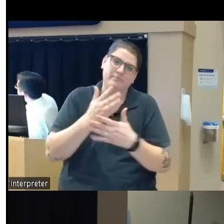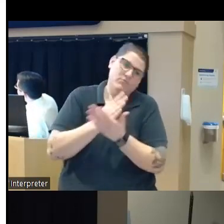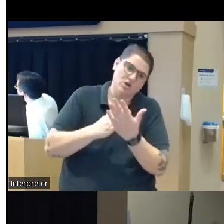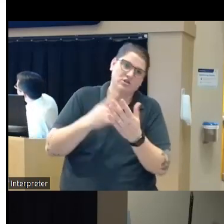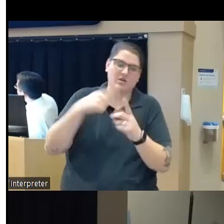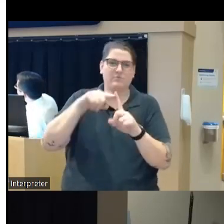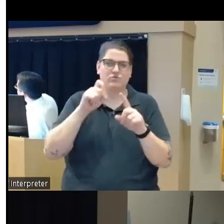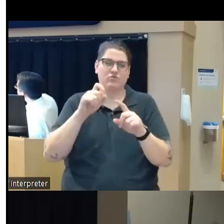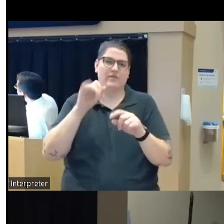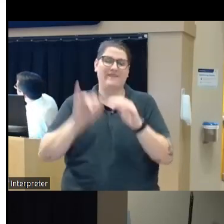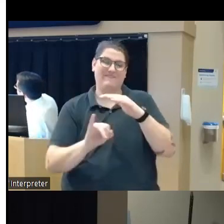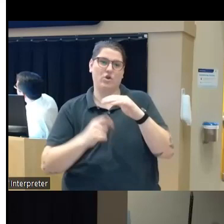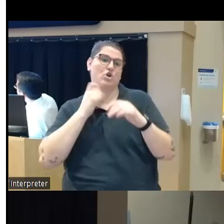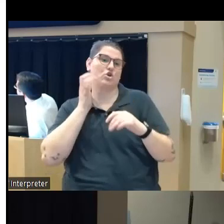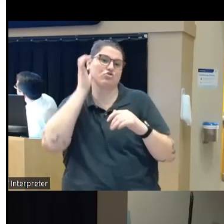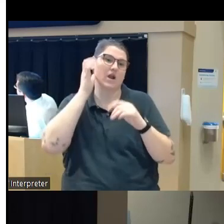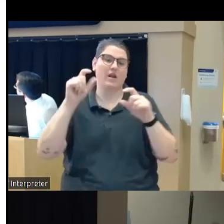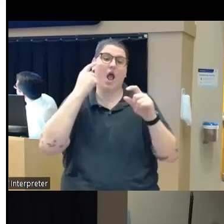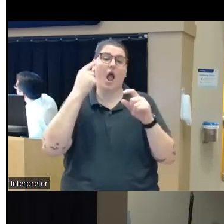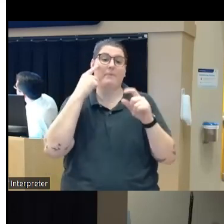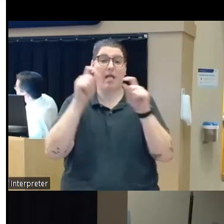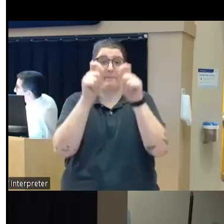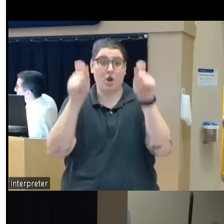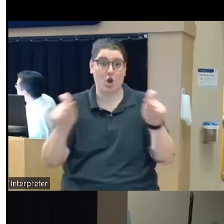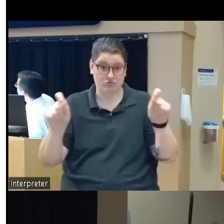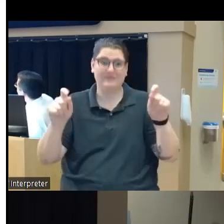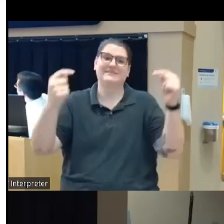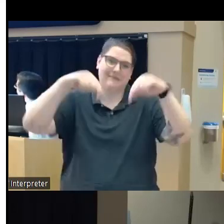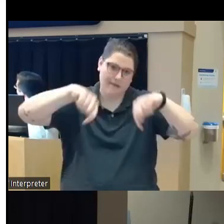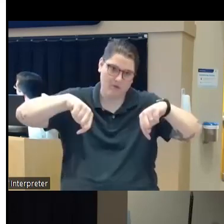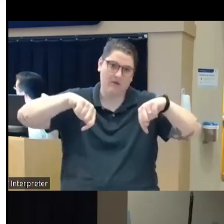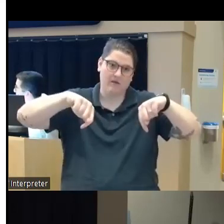inferior carotid arteries there's this ophthalmic artery that gets sent out and this is what uh can